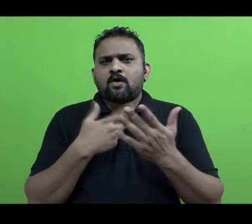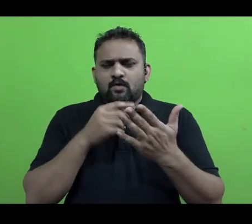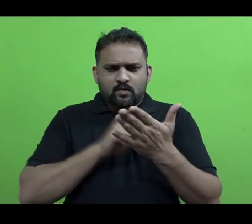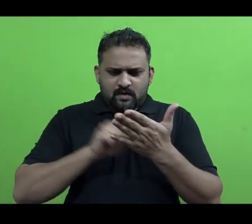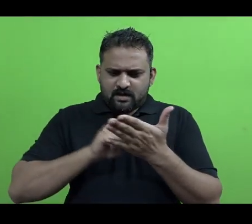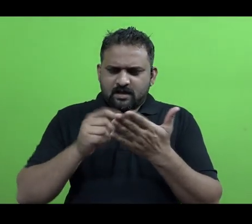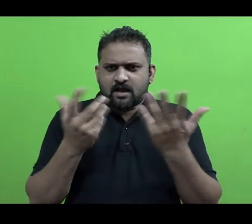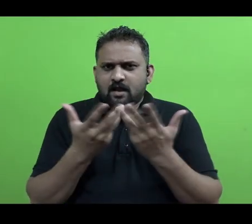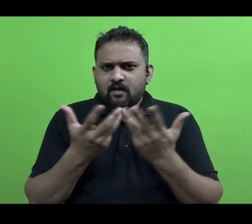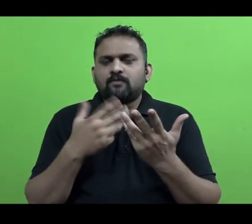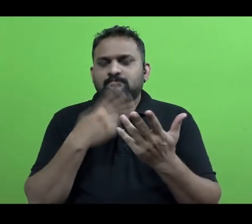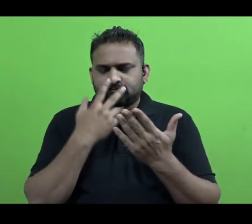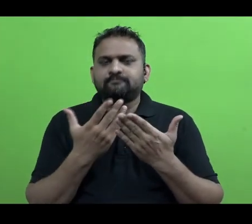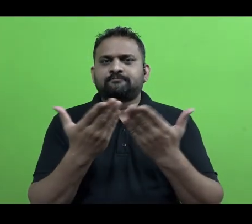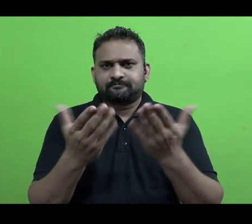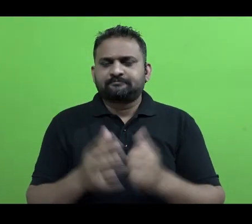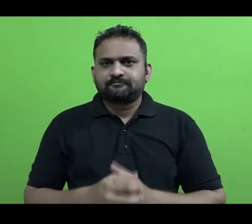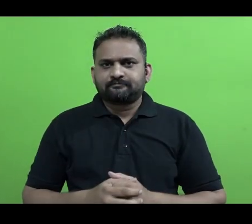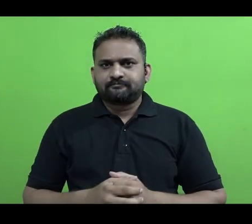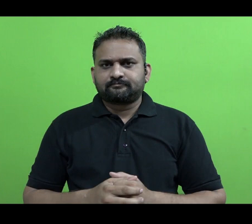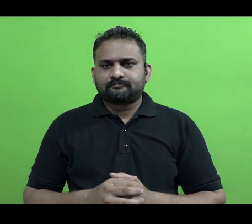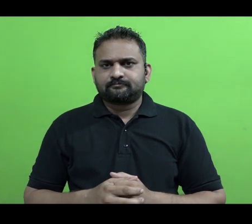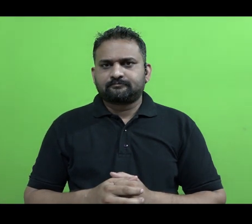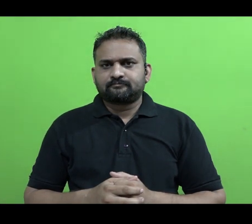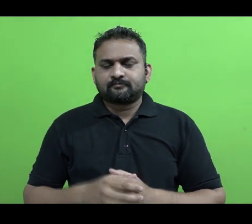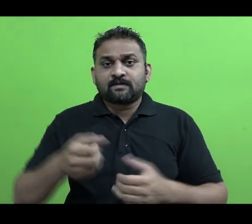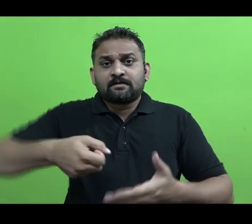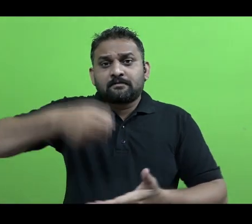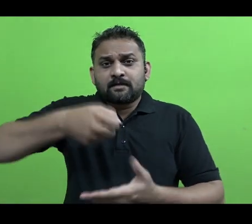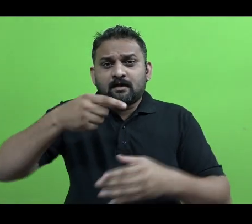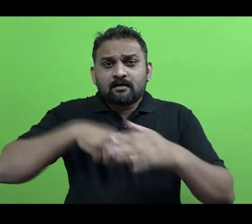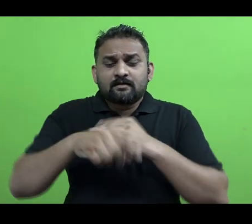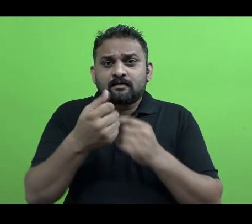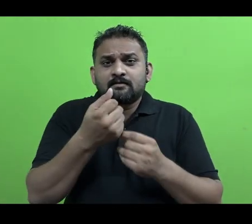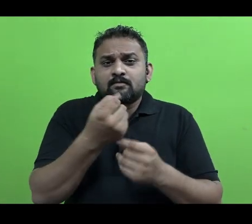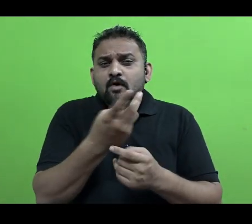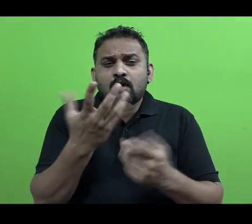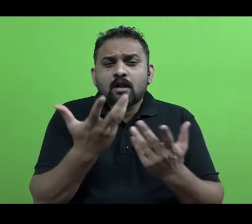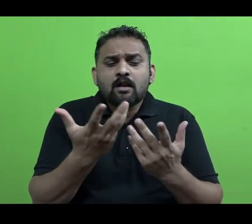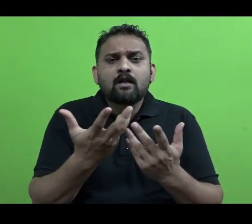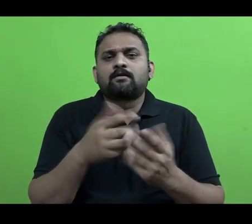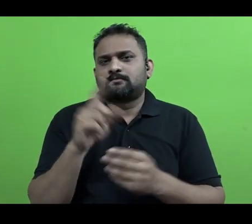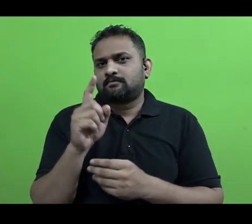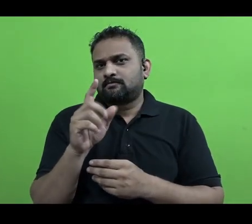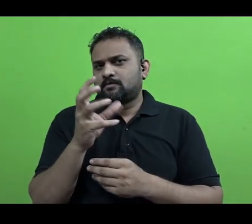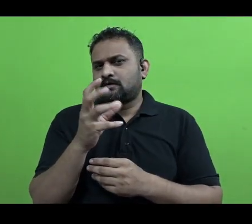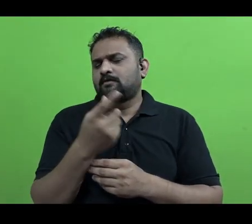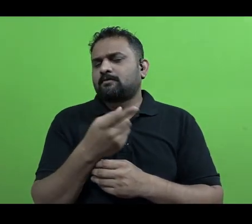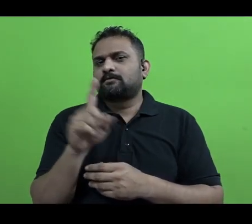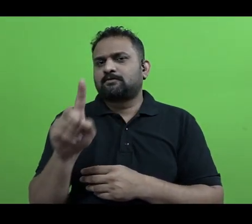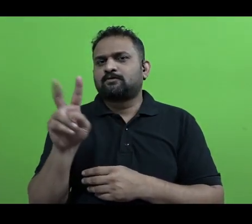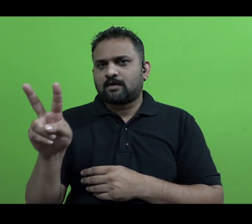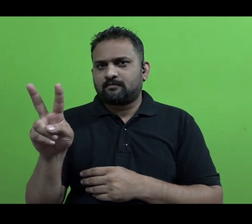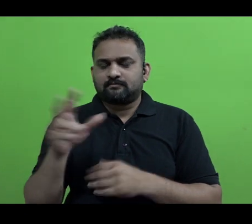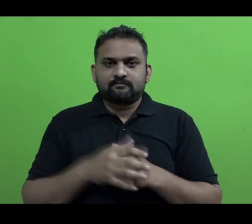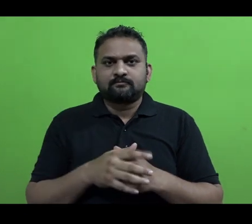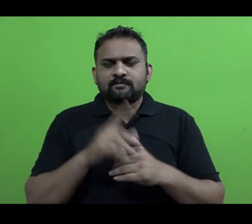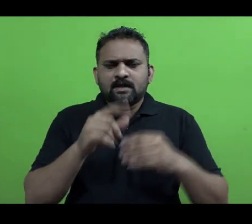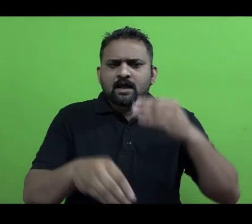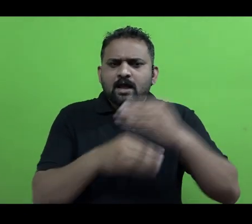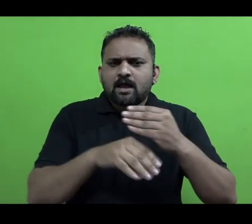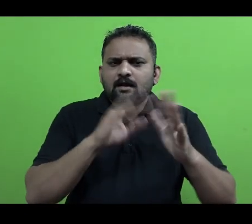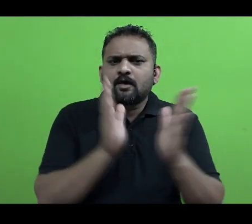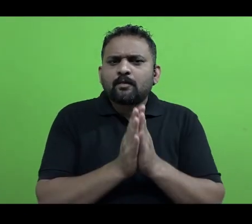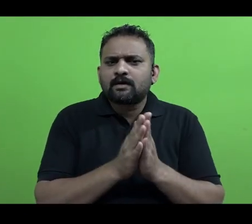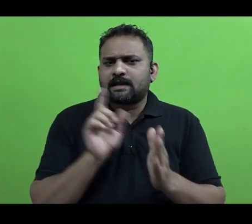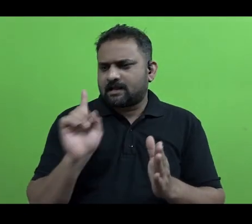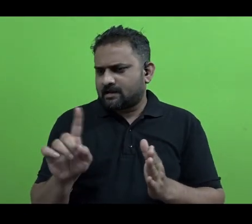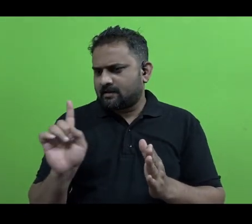write the problem statements. Balls in the bag equals twelve. Balls added equals eleven.